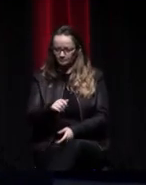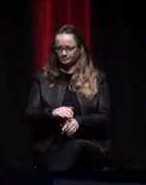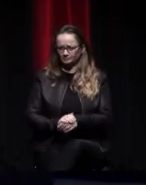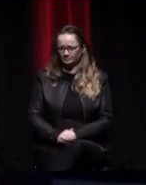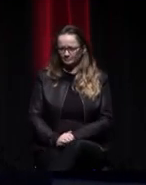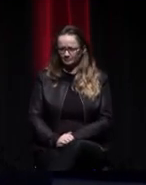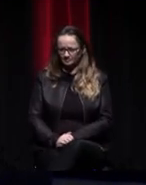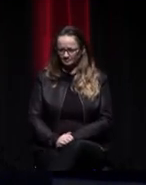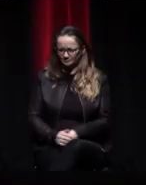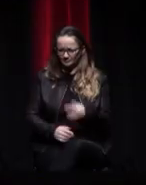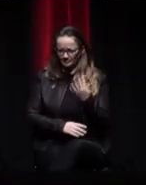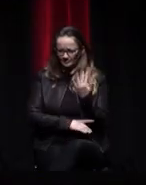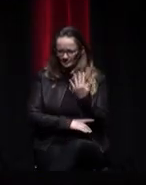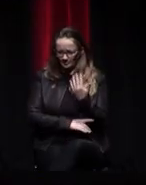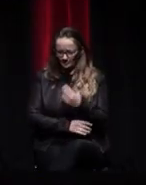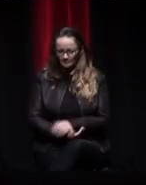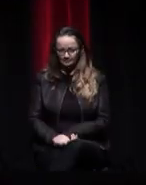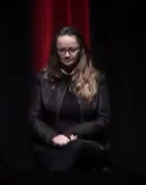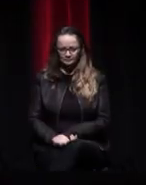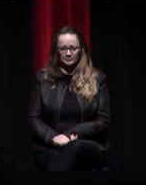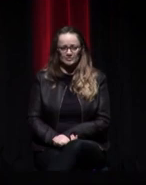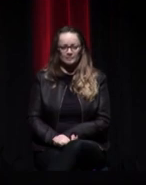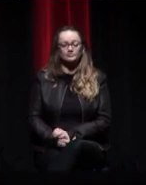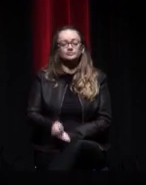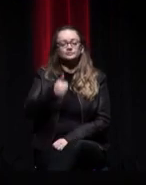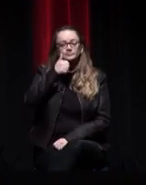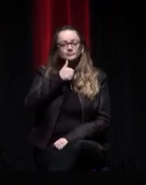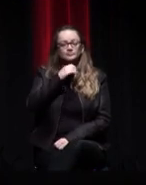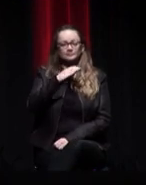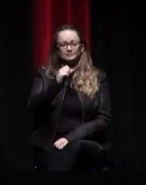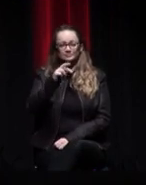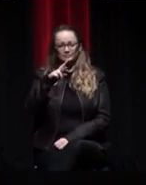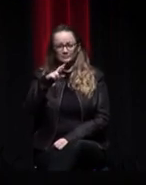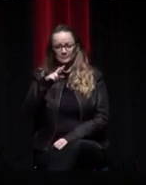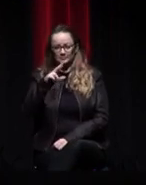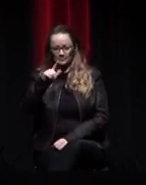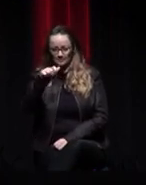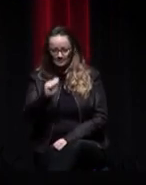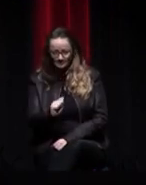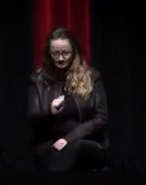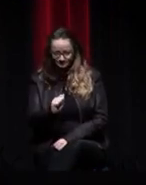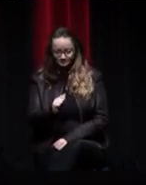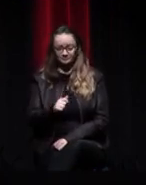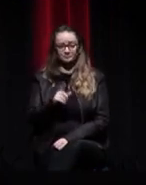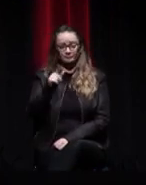Carla Rodrigues is a professor of philosophy at UFRJ,